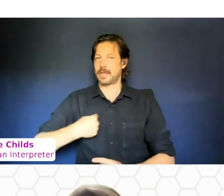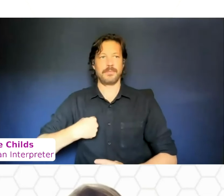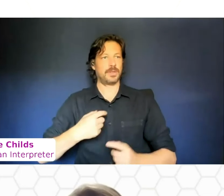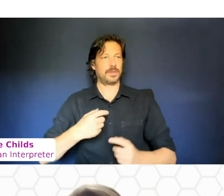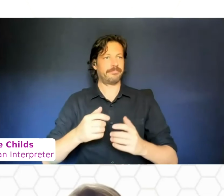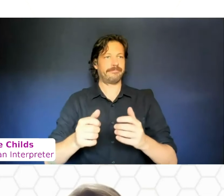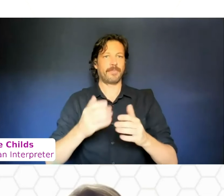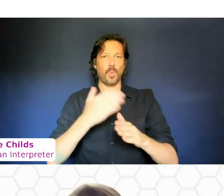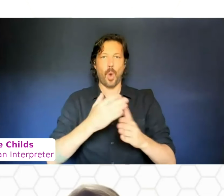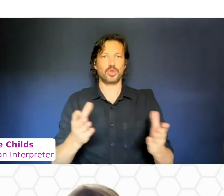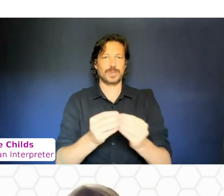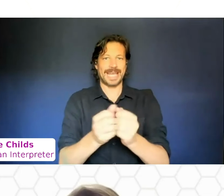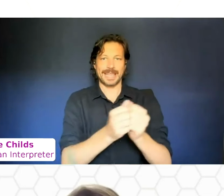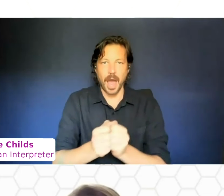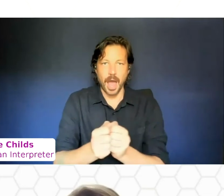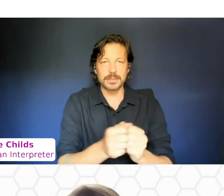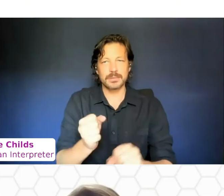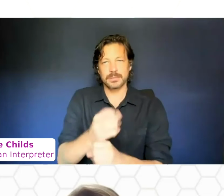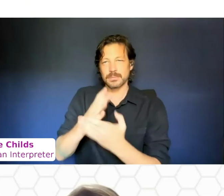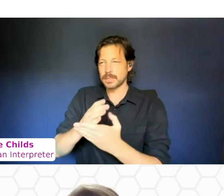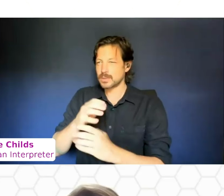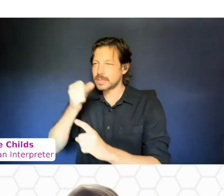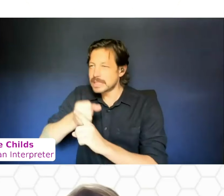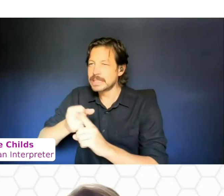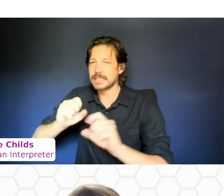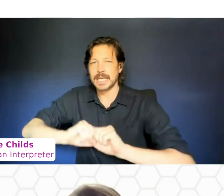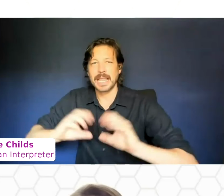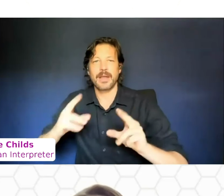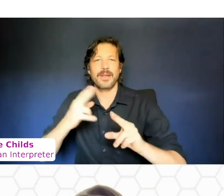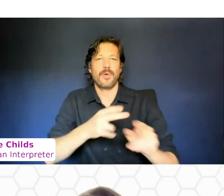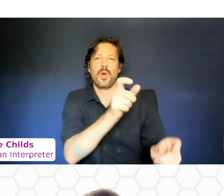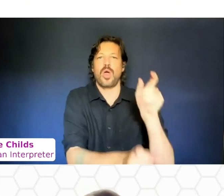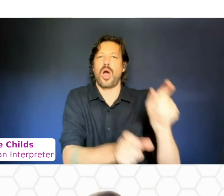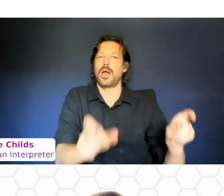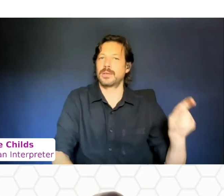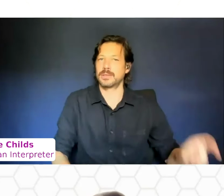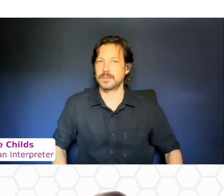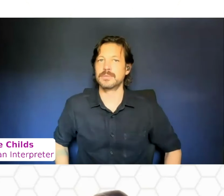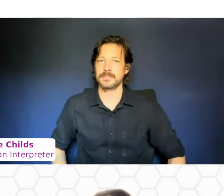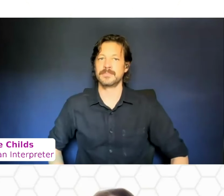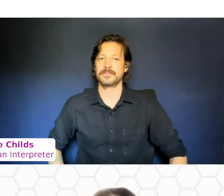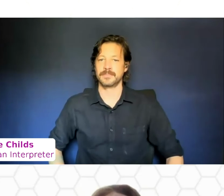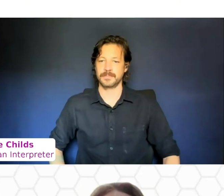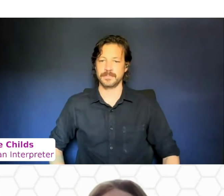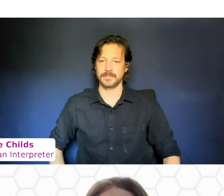that there's more clarity around this for our clients in the future. Well thank you everybody,